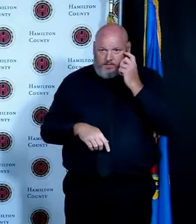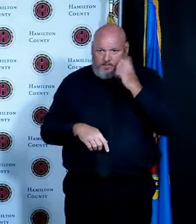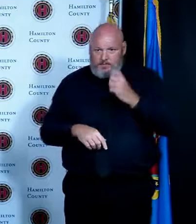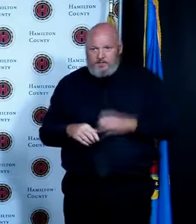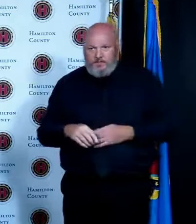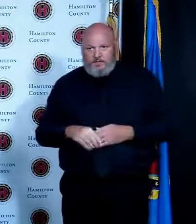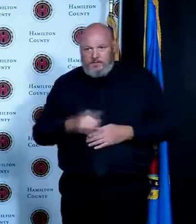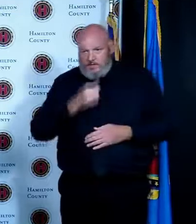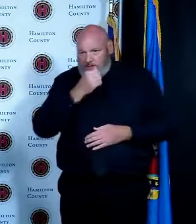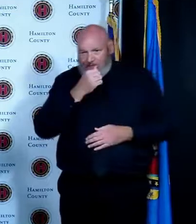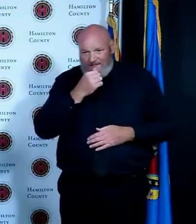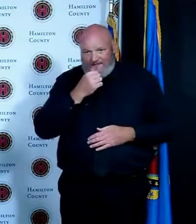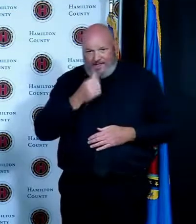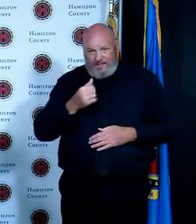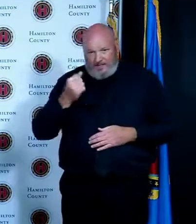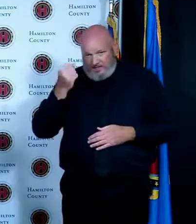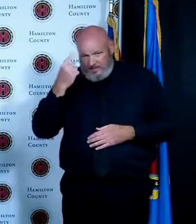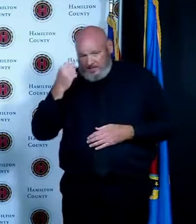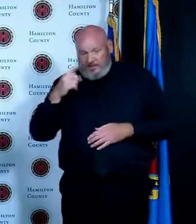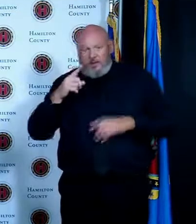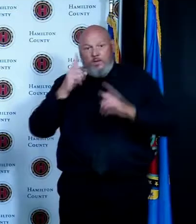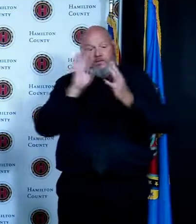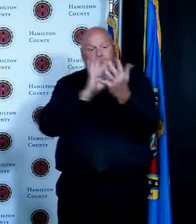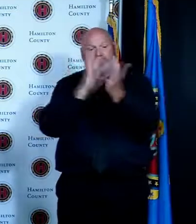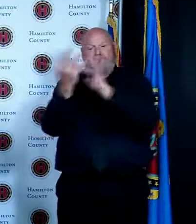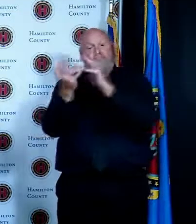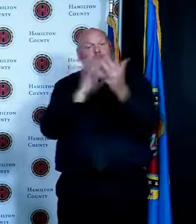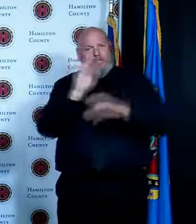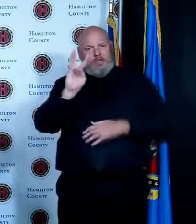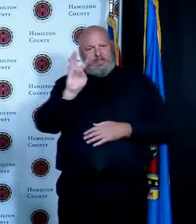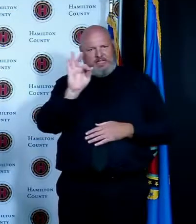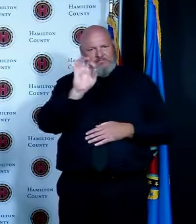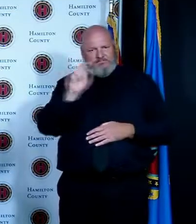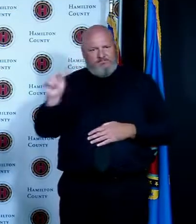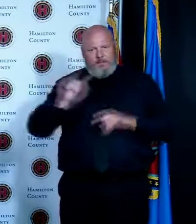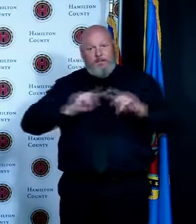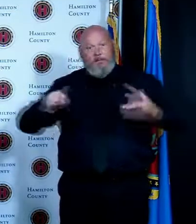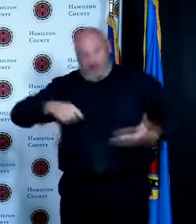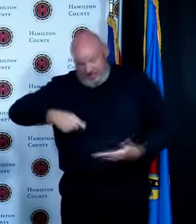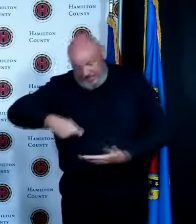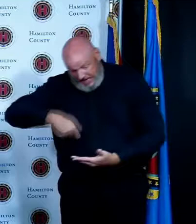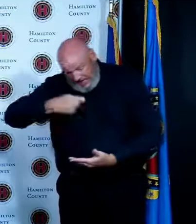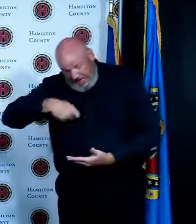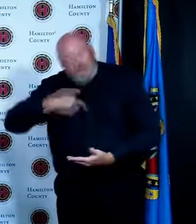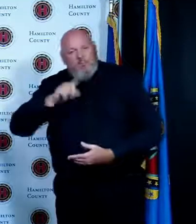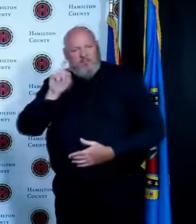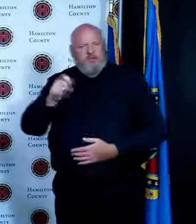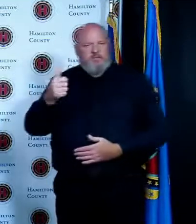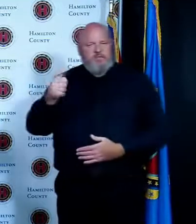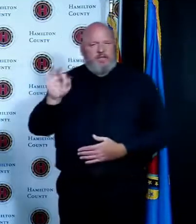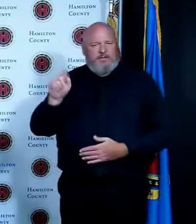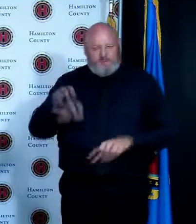except for the Governor did announce that on June 8th outdoor visitation is allowed if the nursing home is willing to do so so that's good news